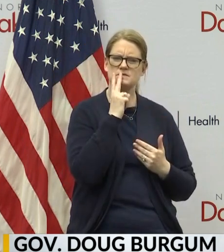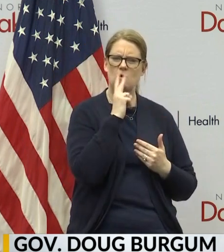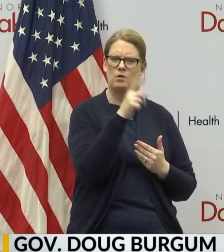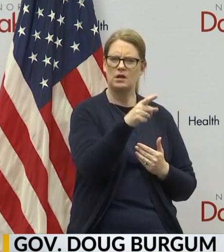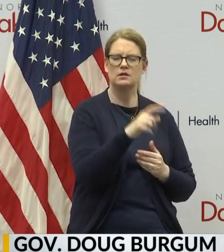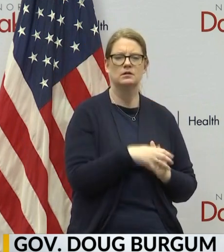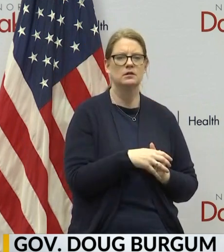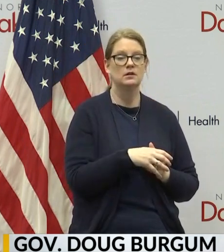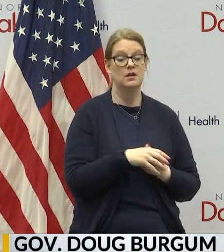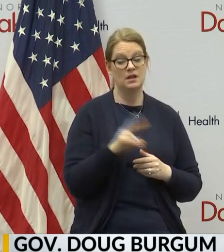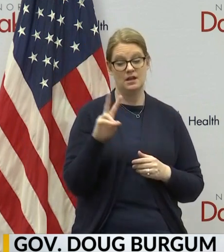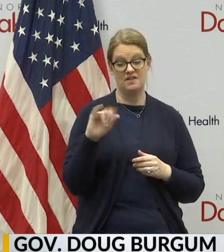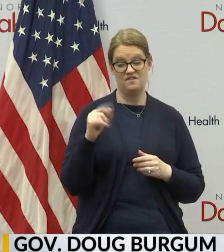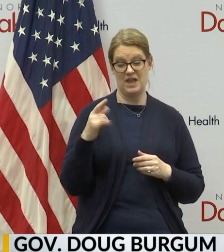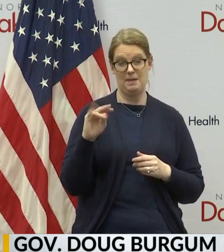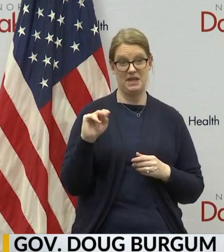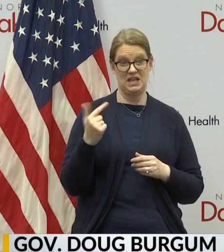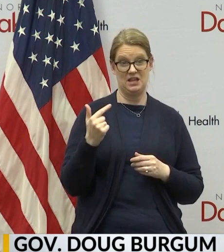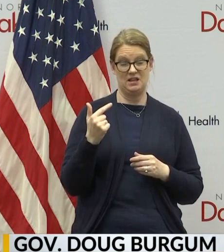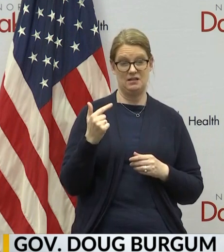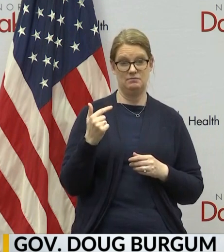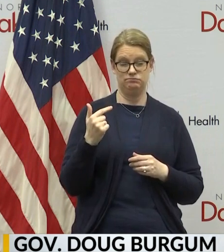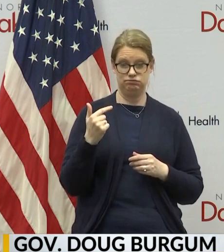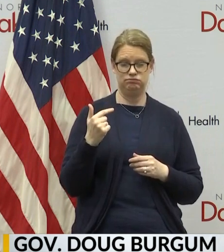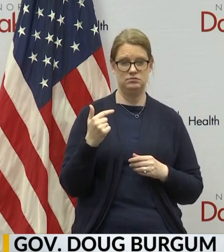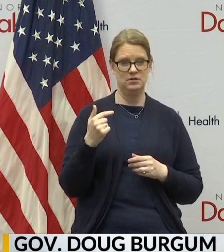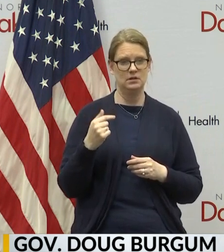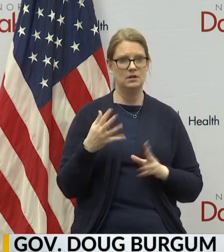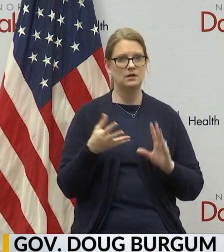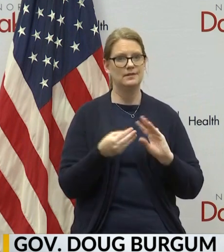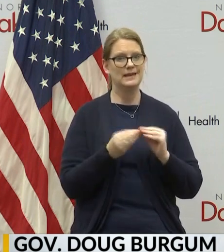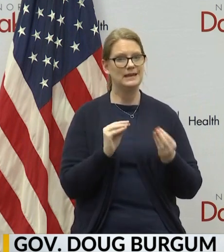TO GET OUTSIDE AND AVOID THE CABIN FEVER, BUT WE'LL CHECK ON THE SMOKING.